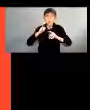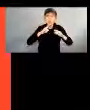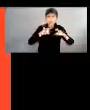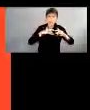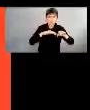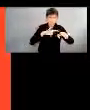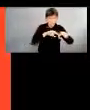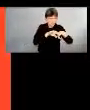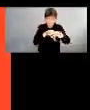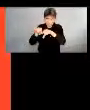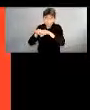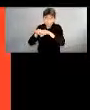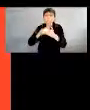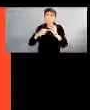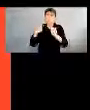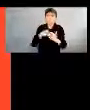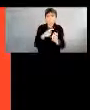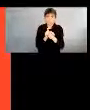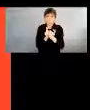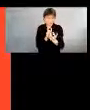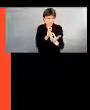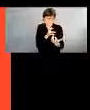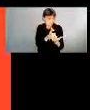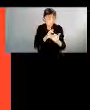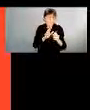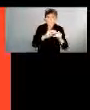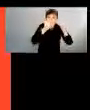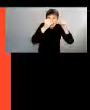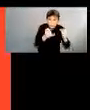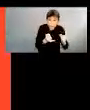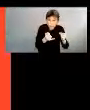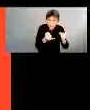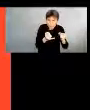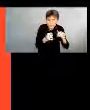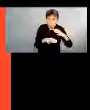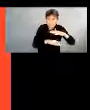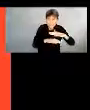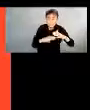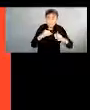an individual basis, and historical exclusions and systemic barriers that are unique to diverse